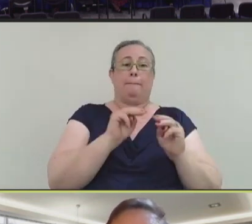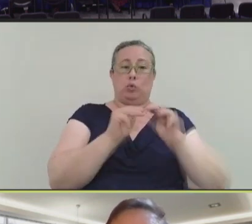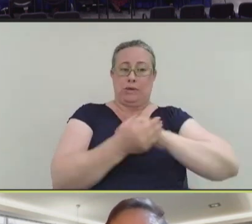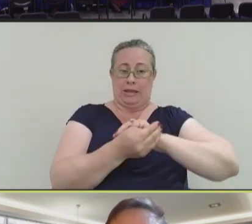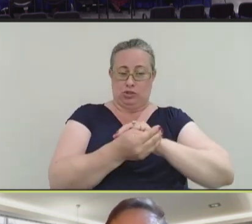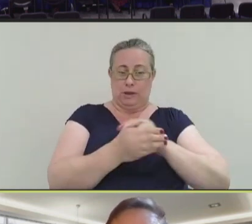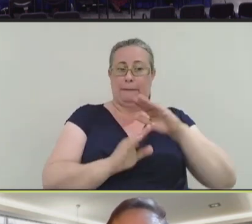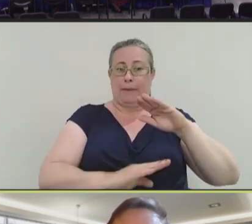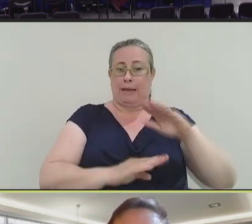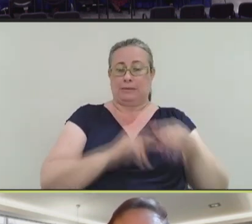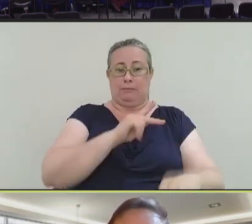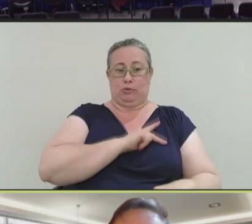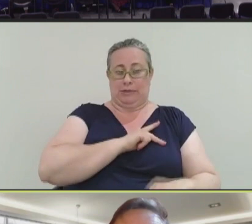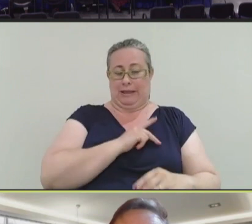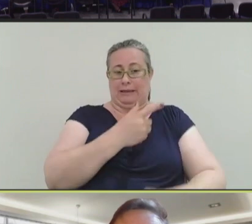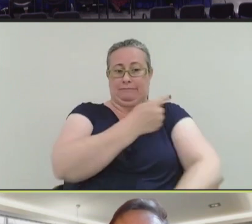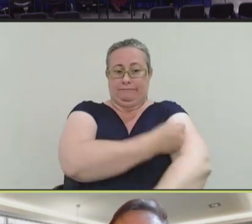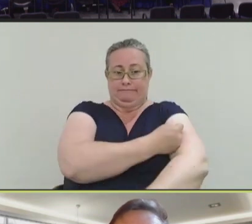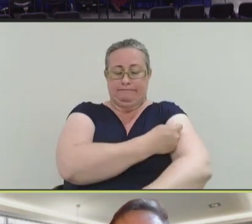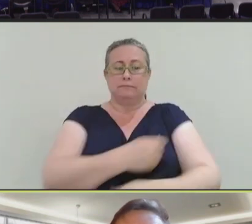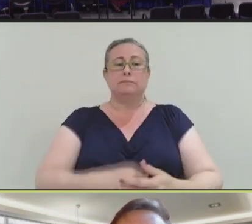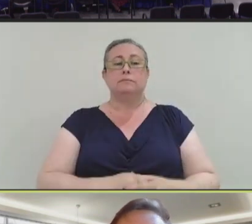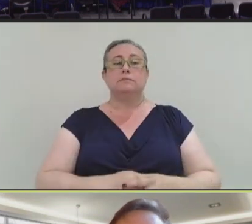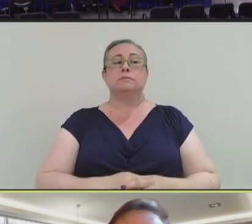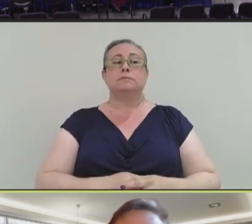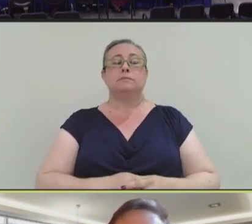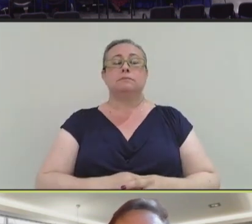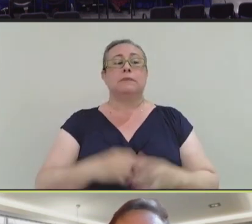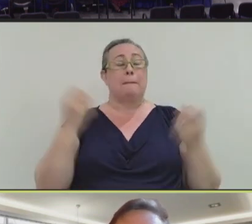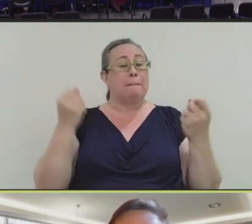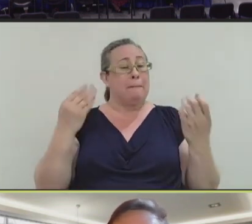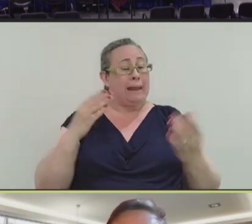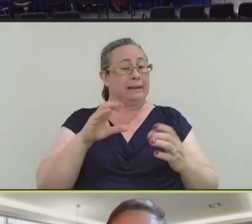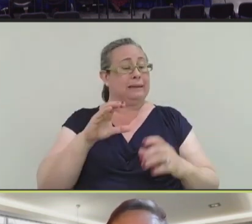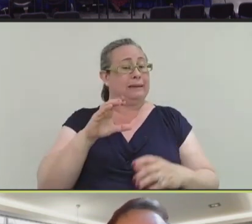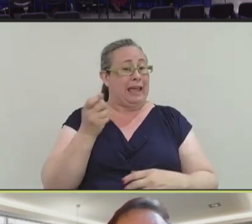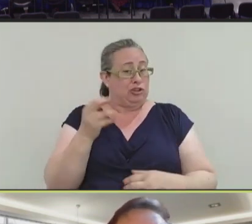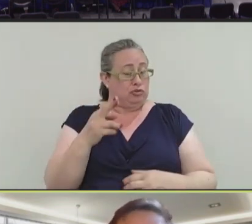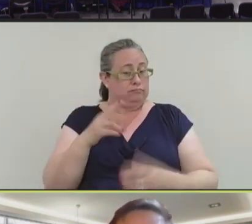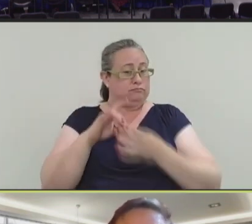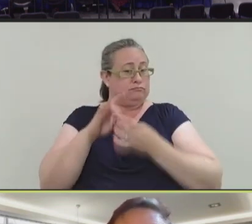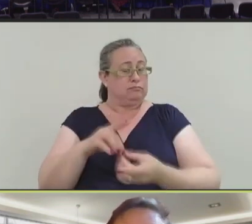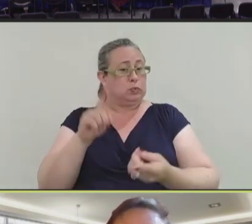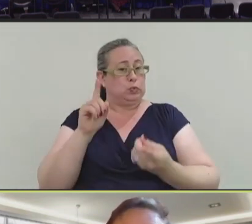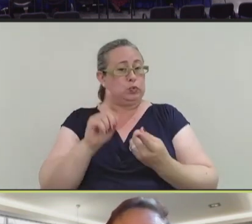personalized vaccines. Now, many cancers are associated with a lot of mutations,